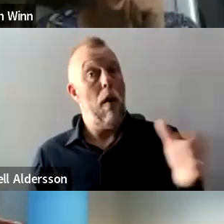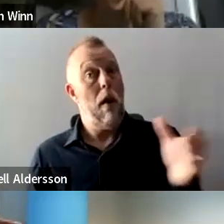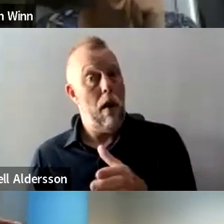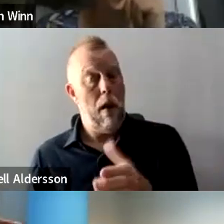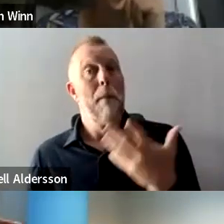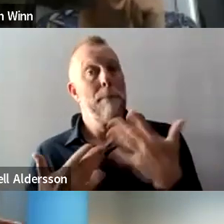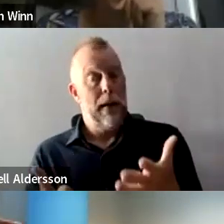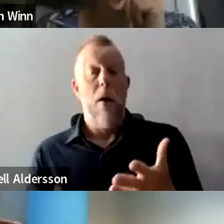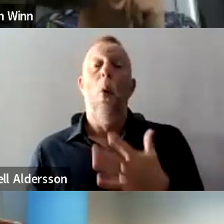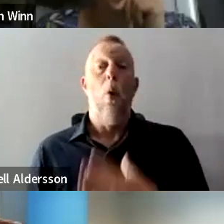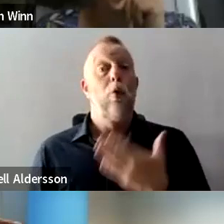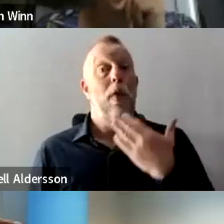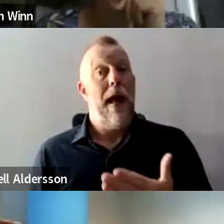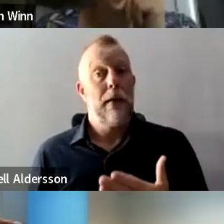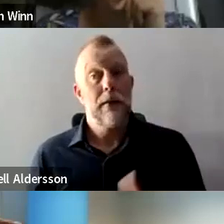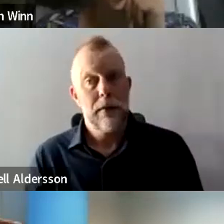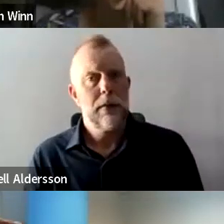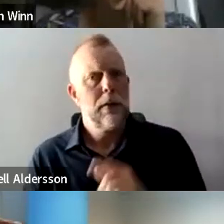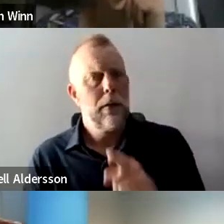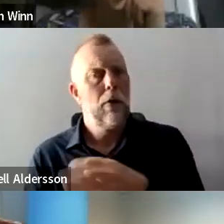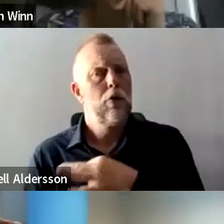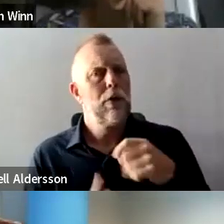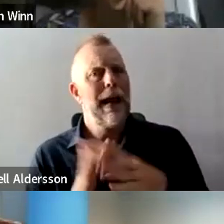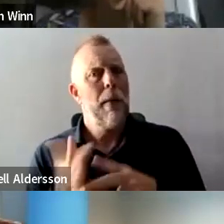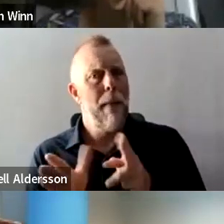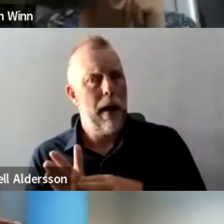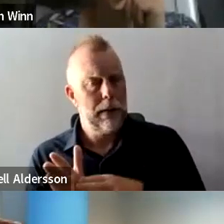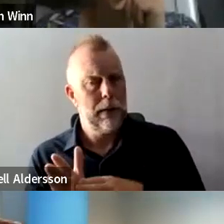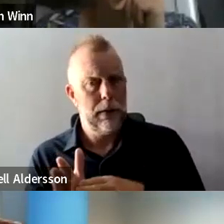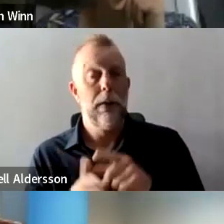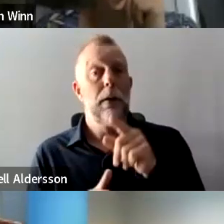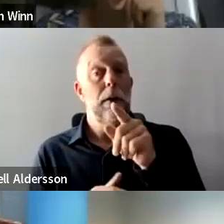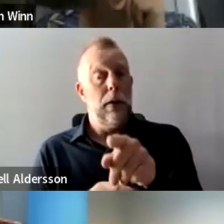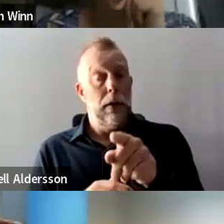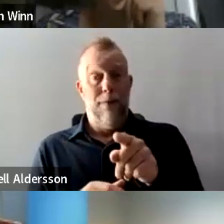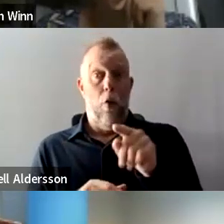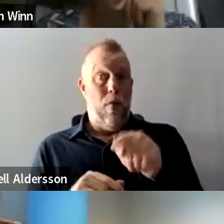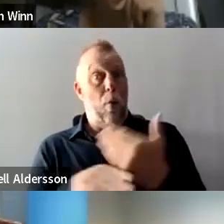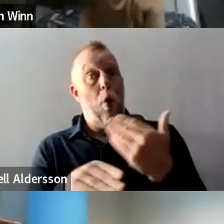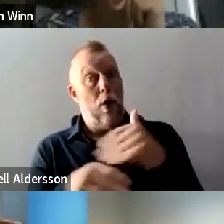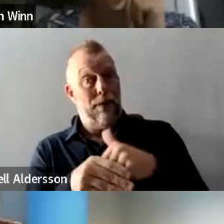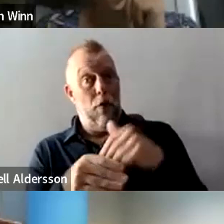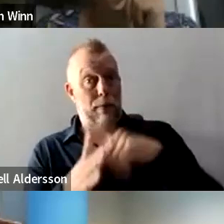I'd like to give my thanks to Gemma Twitchin and Dr. Imran Muella for their work with this project. And thank you also to our support